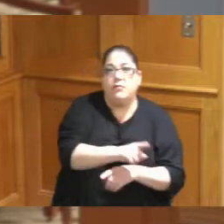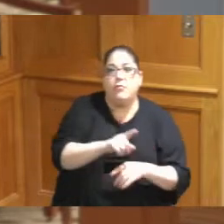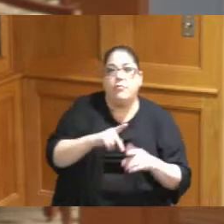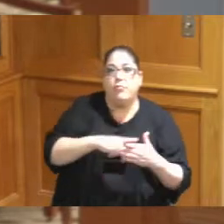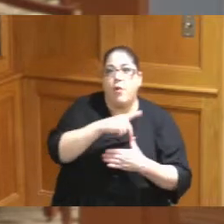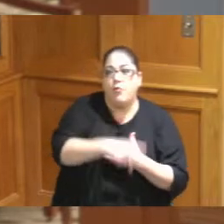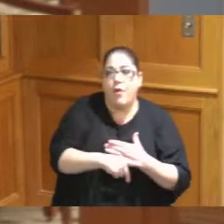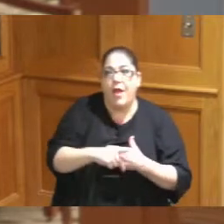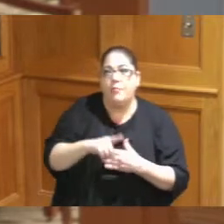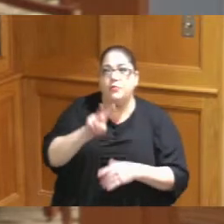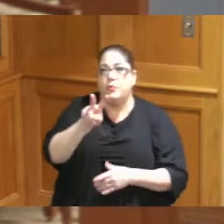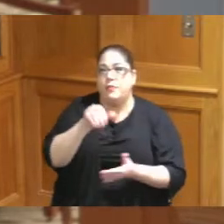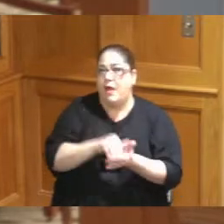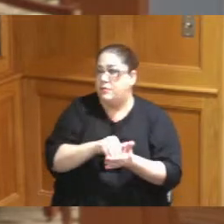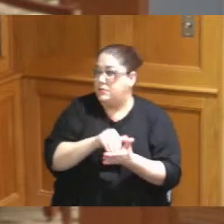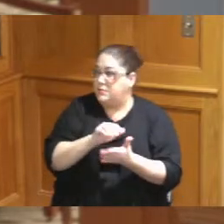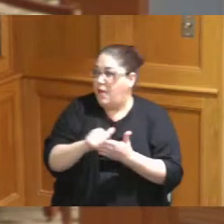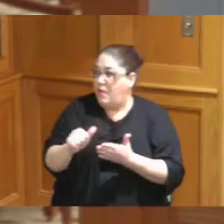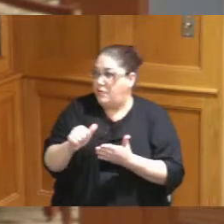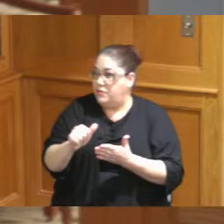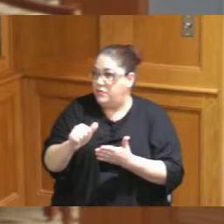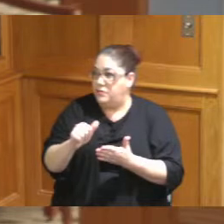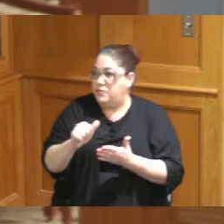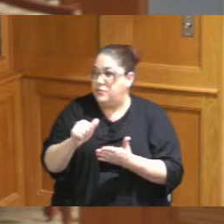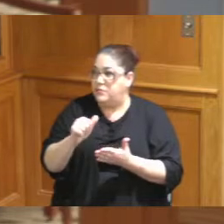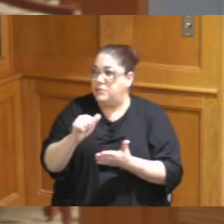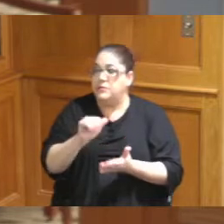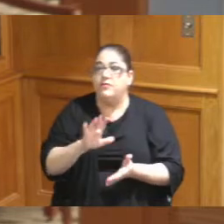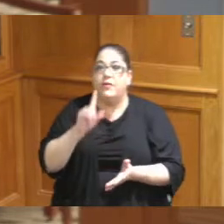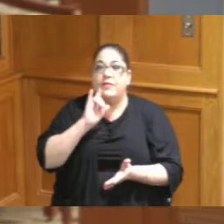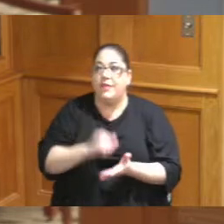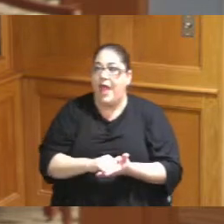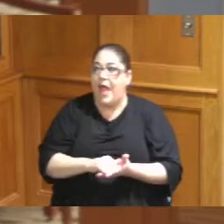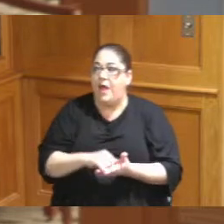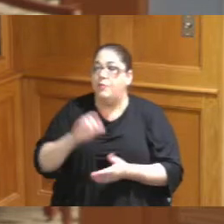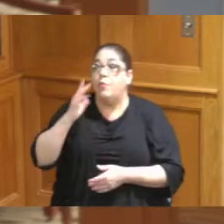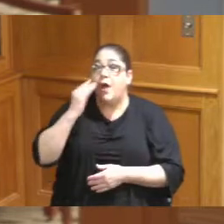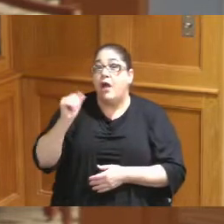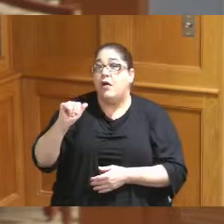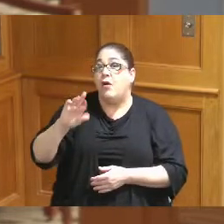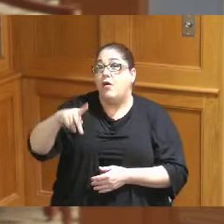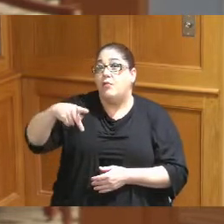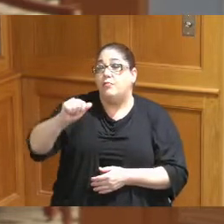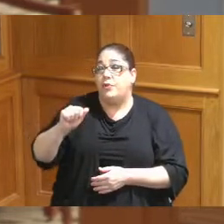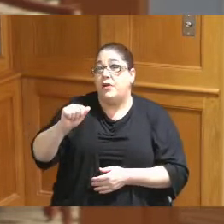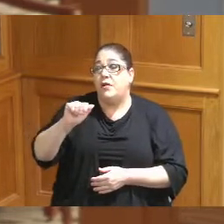for families and prior to the ARPA funding you put into that program we are at about a hundred and